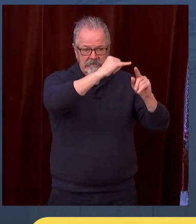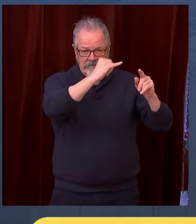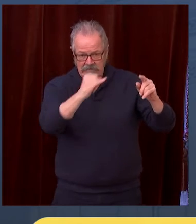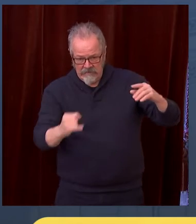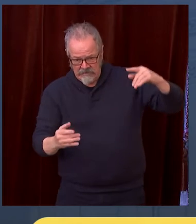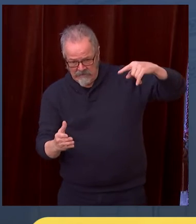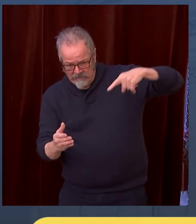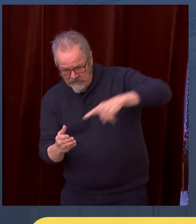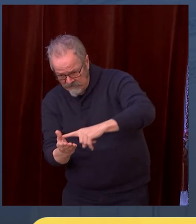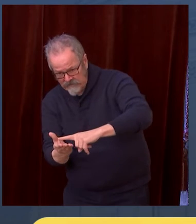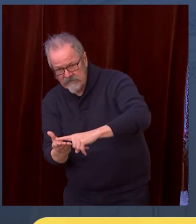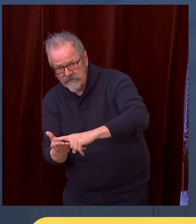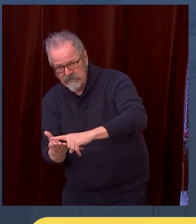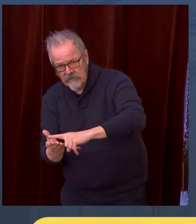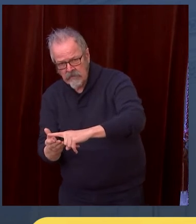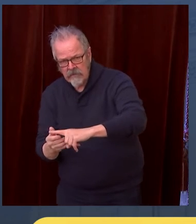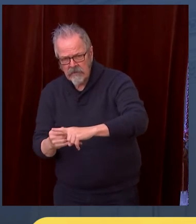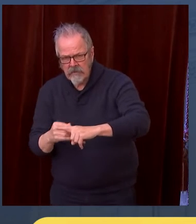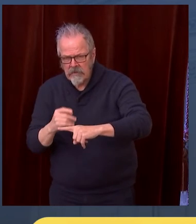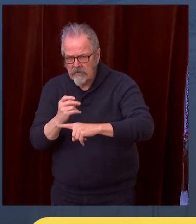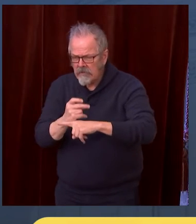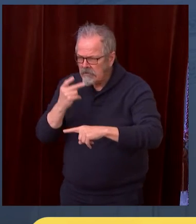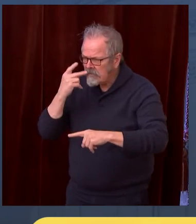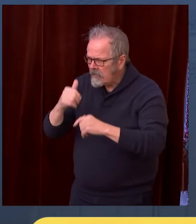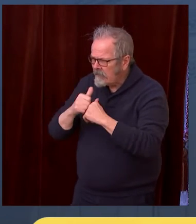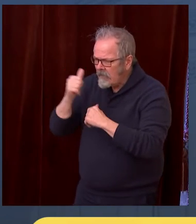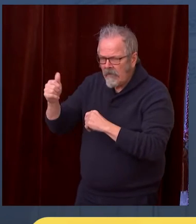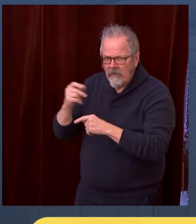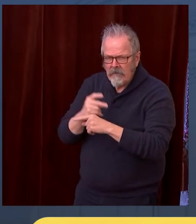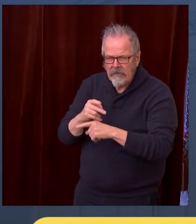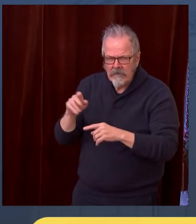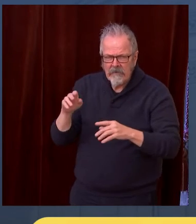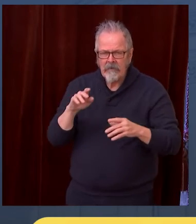[LAUGH] It's blue, that line represents the level of daily